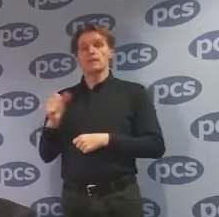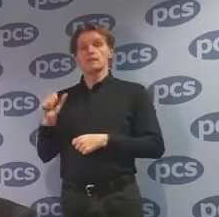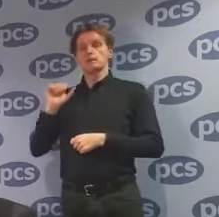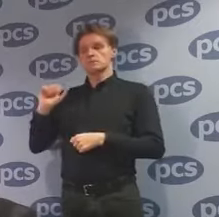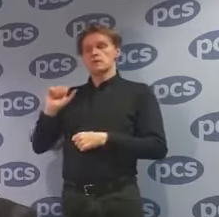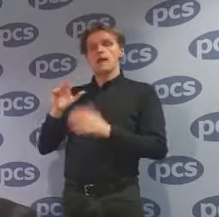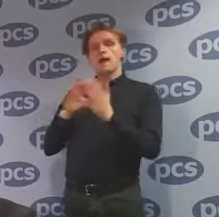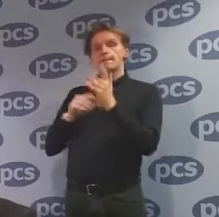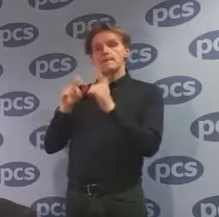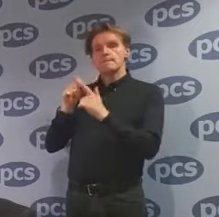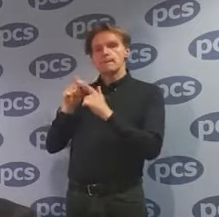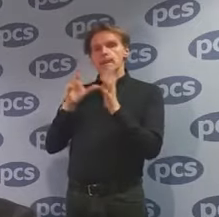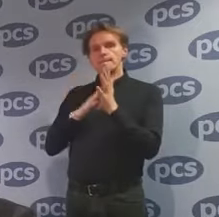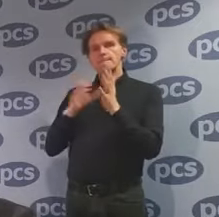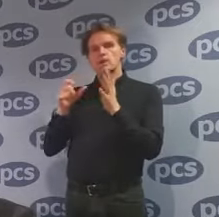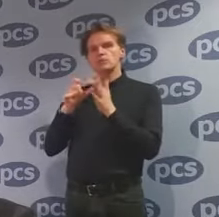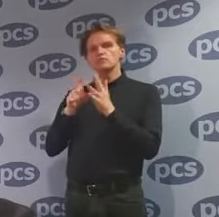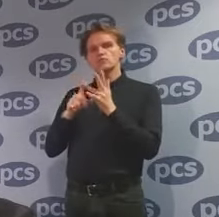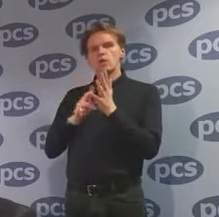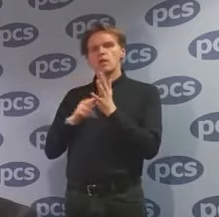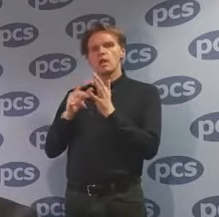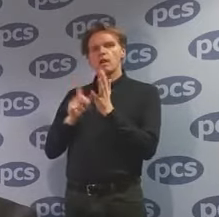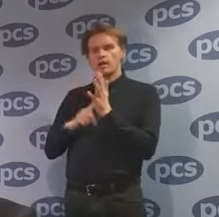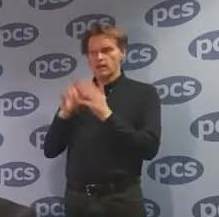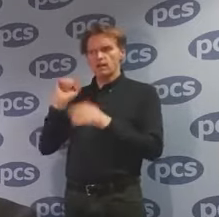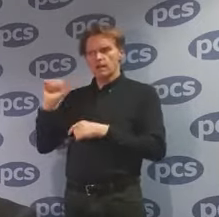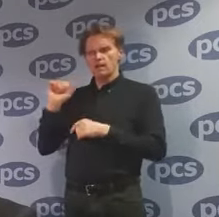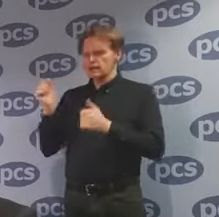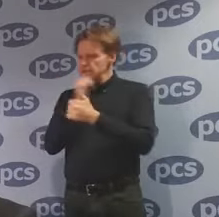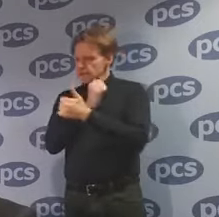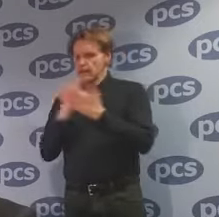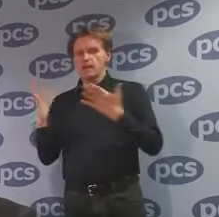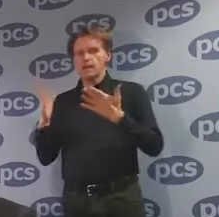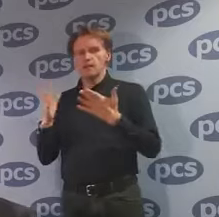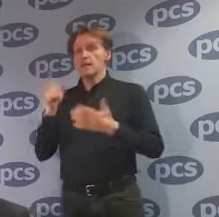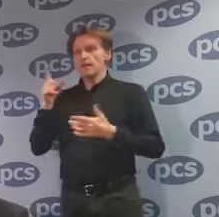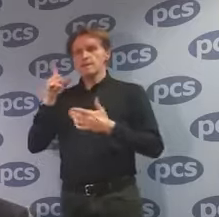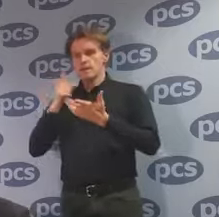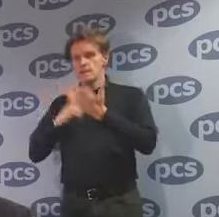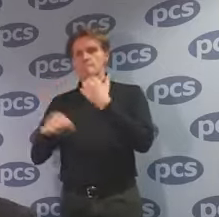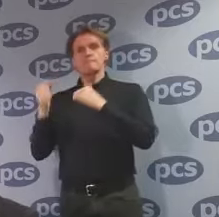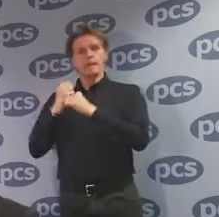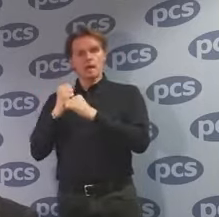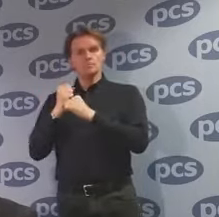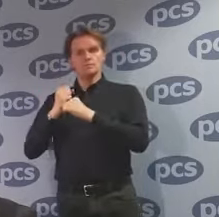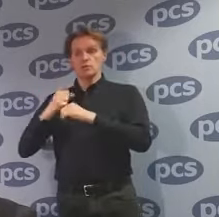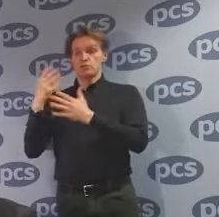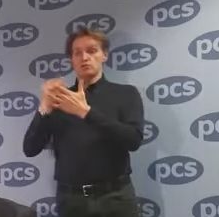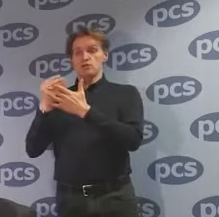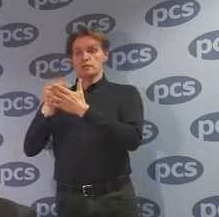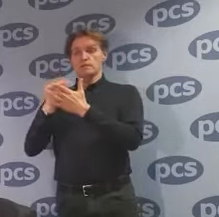we've worked with on this subject for over a decade he's very clear that if he becomes the Chancellor rather than a Shadow Chancellor he will legislate and